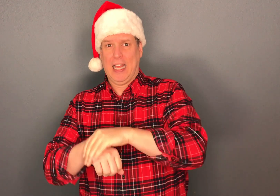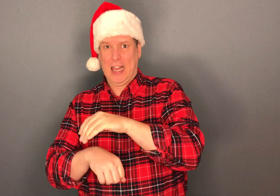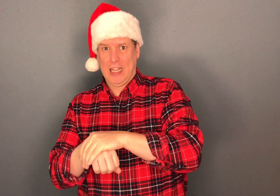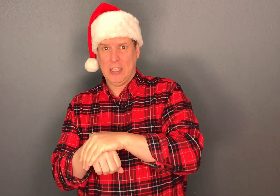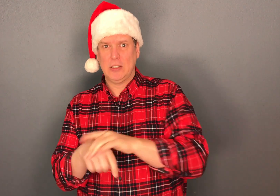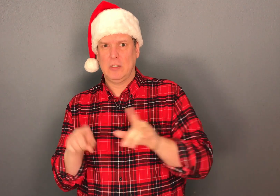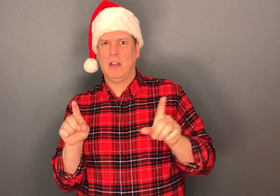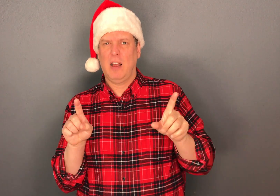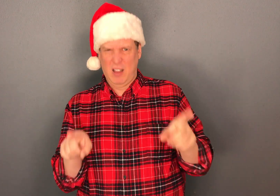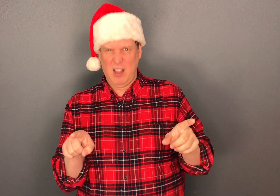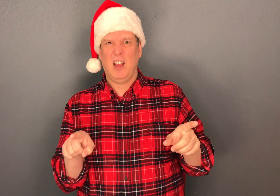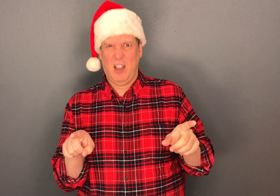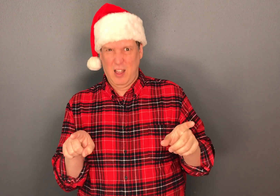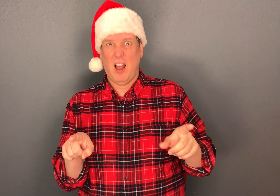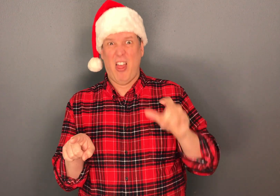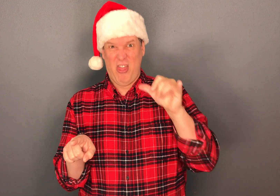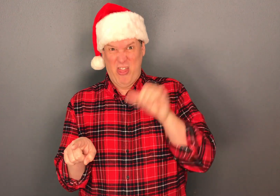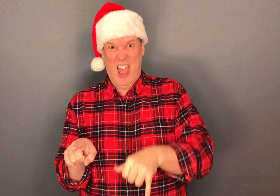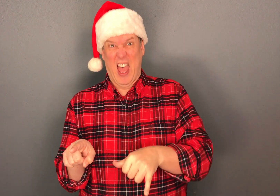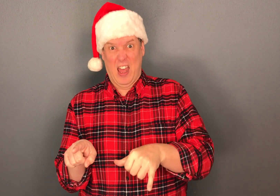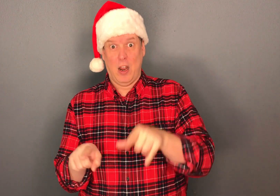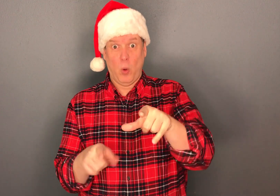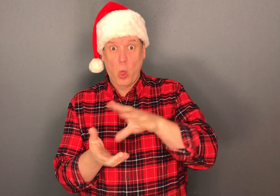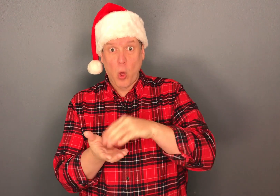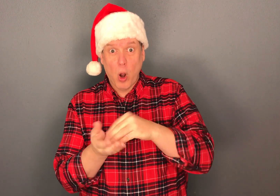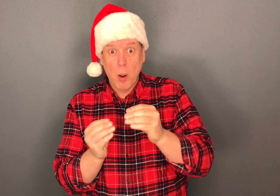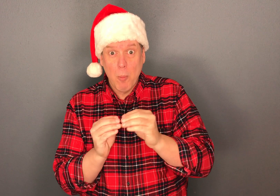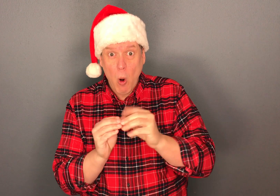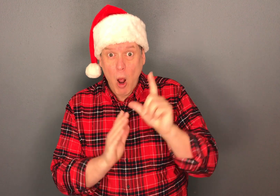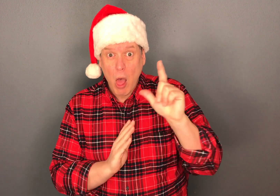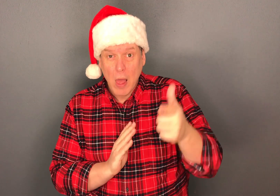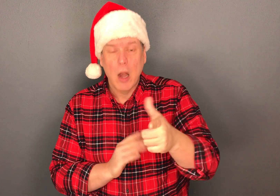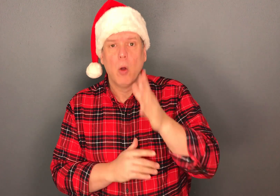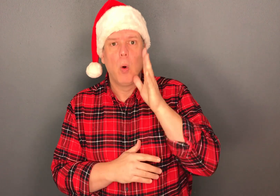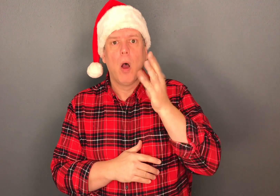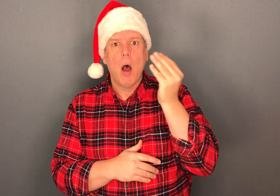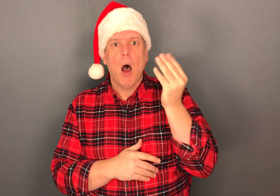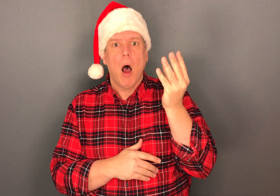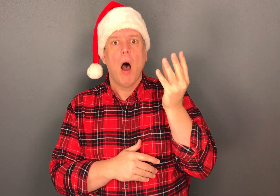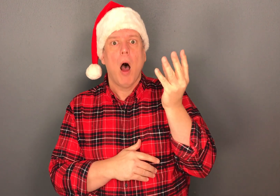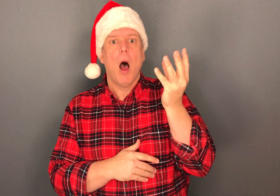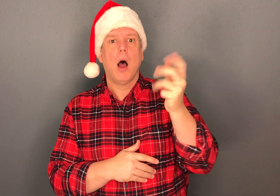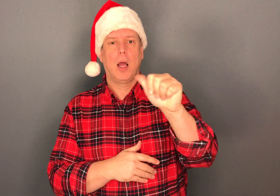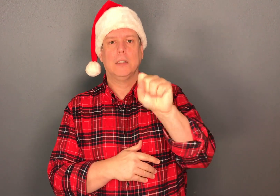difference is between ASL and English so you're going to learn more about this later